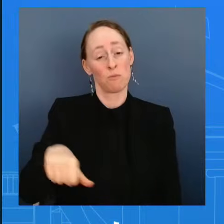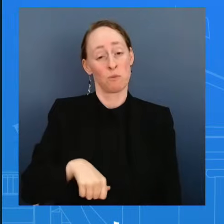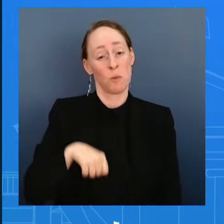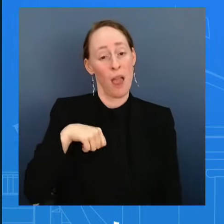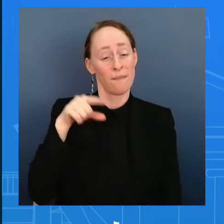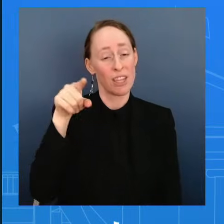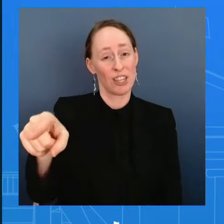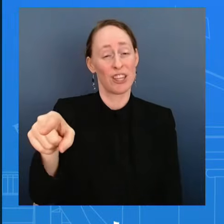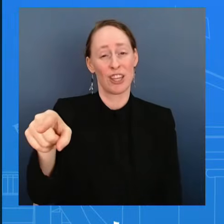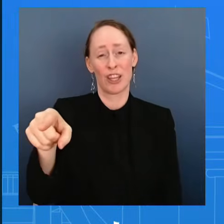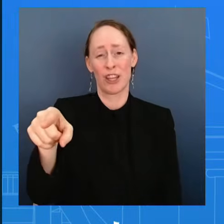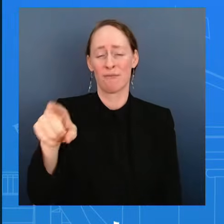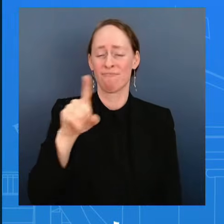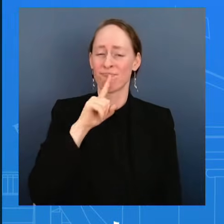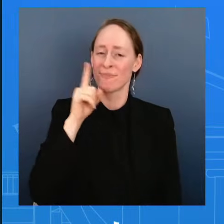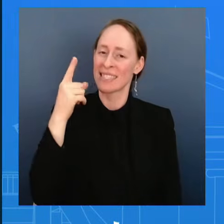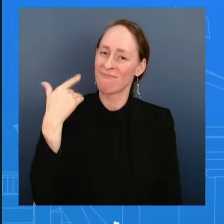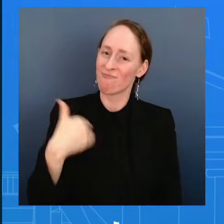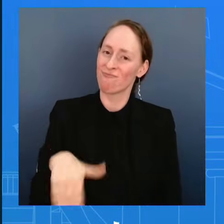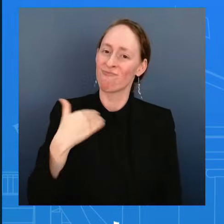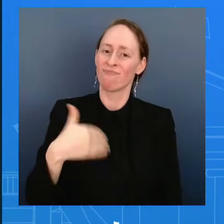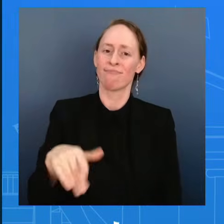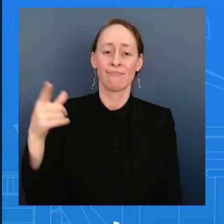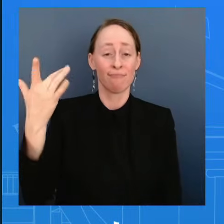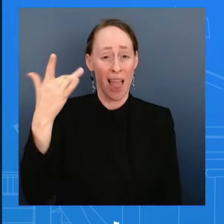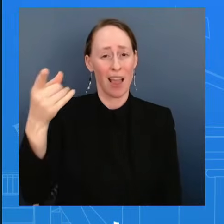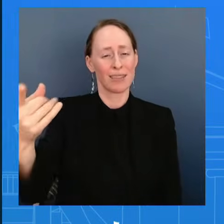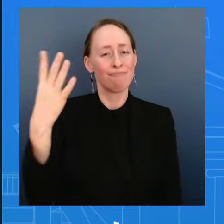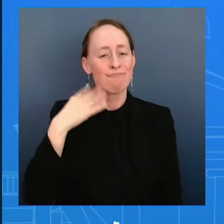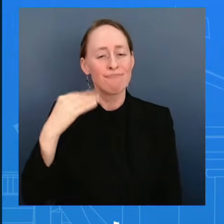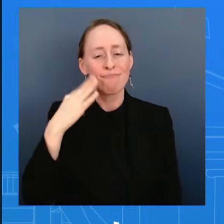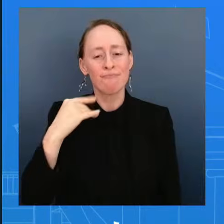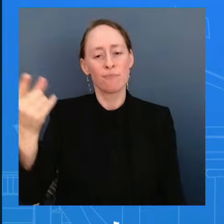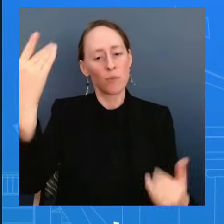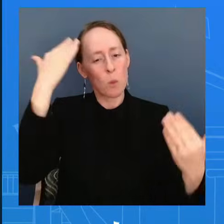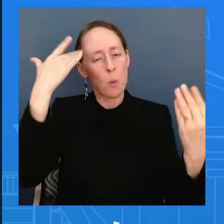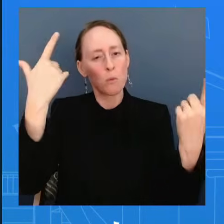talking about the jobs numbers from last -- from last week, I believe.